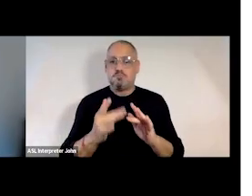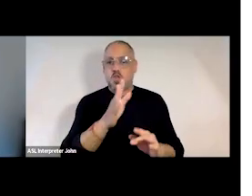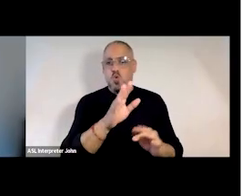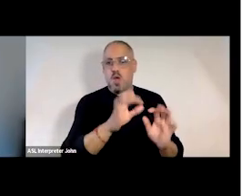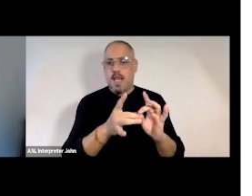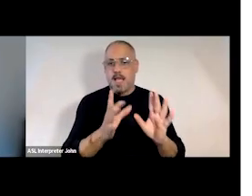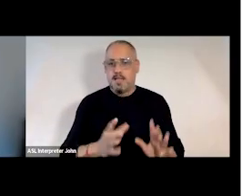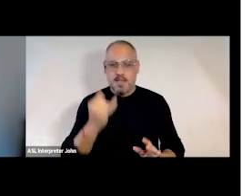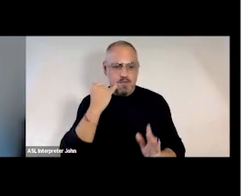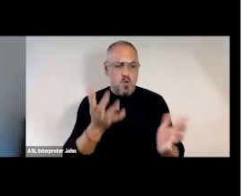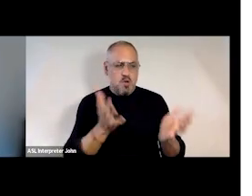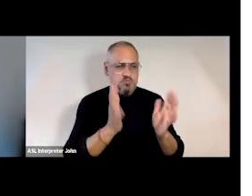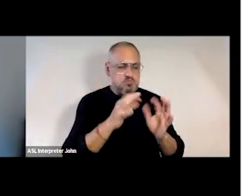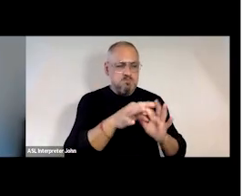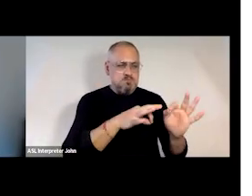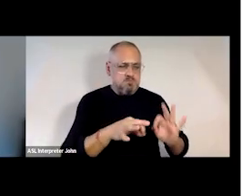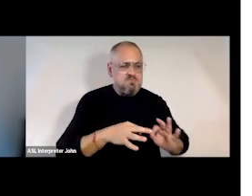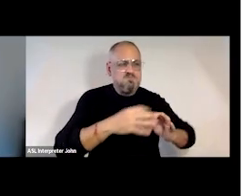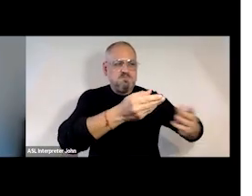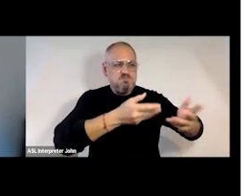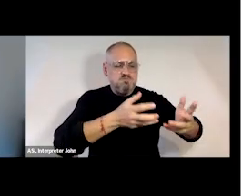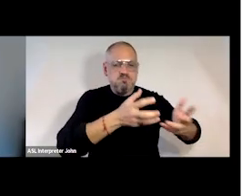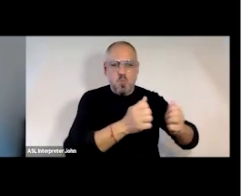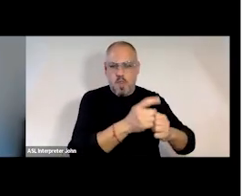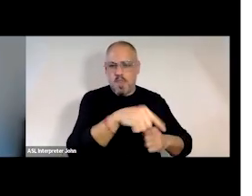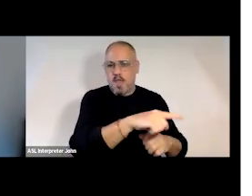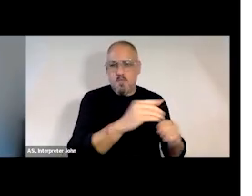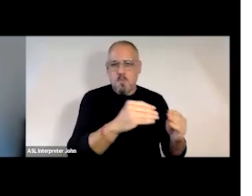if you kinda wanna talk through that in more detail.